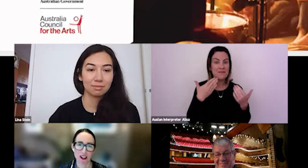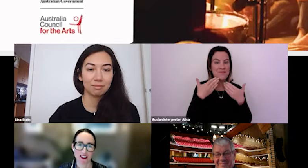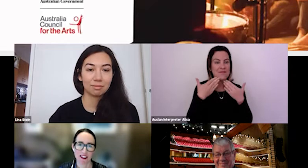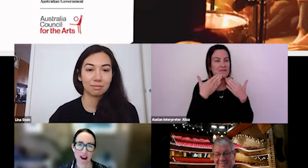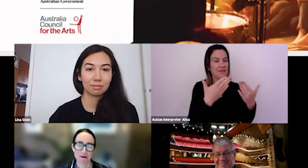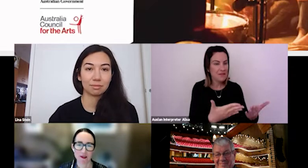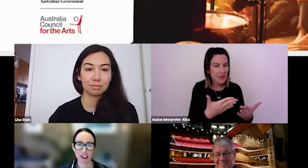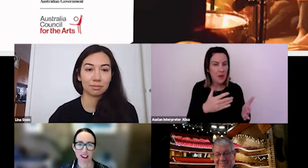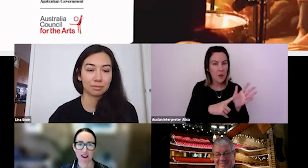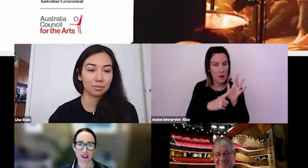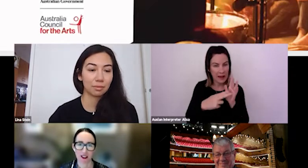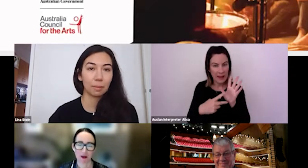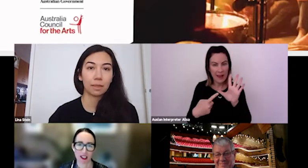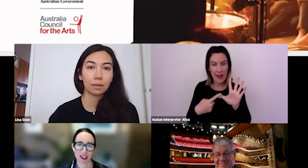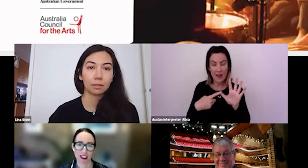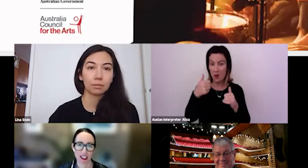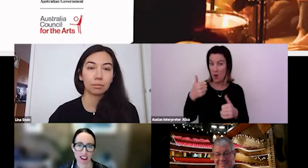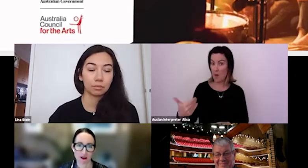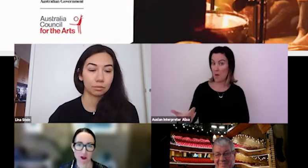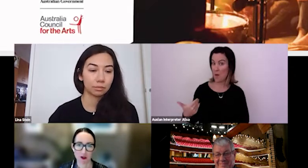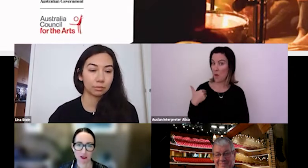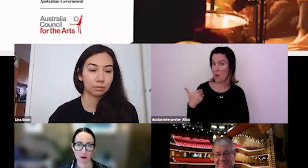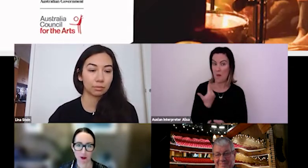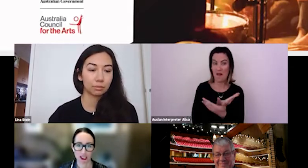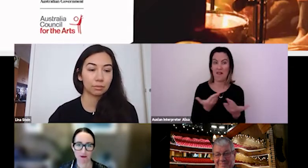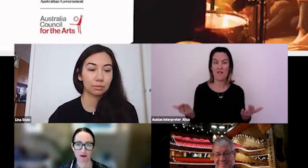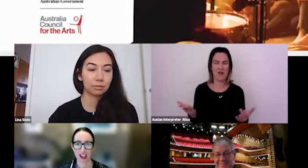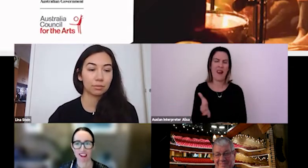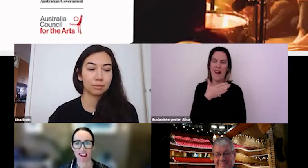Hello, everyone. It is lovely to be connected with you this morning and I